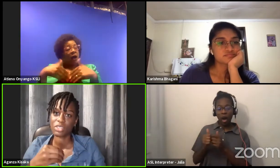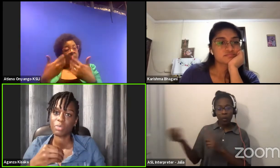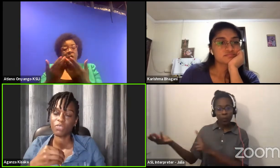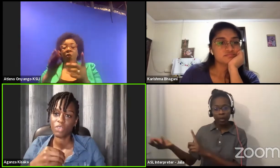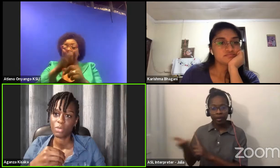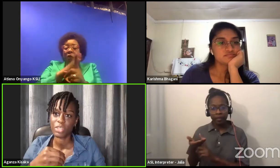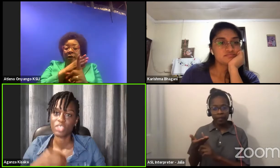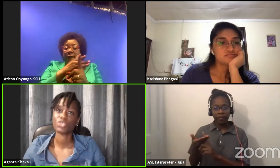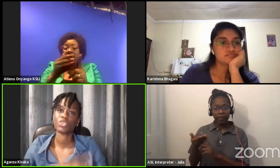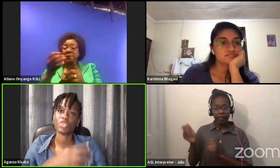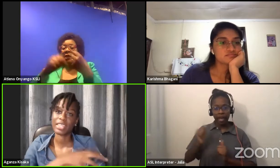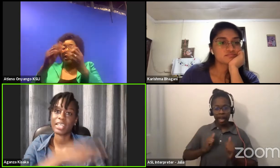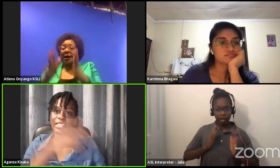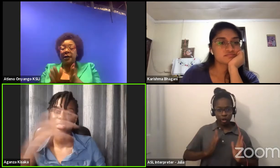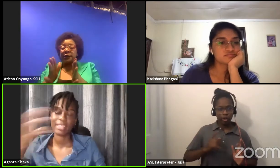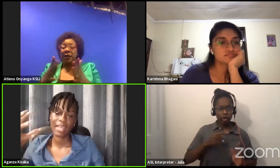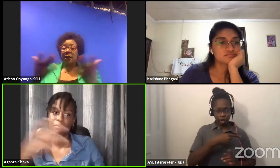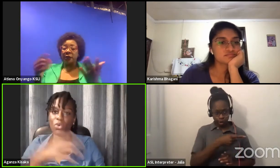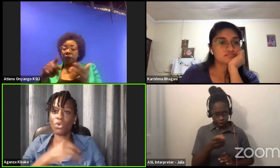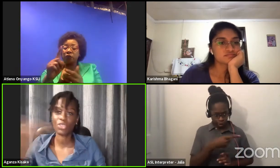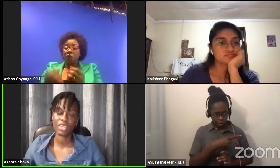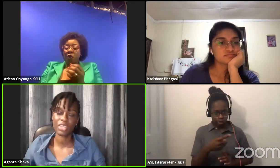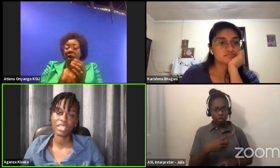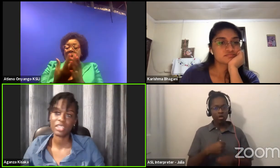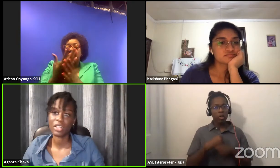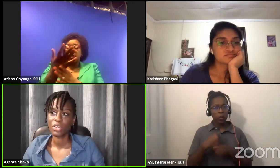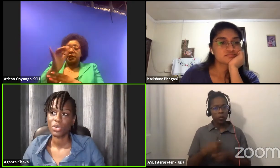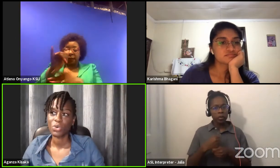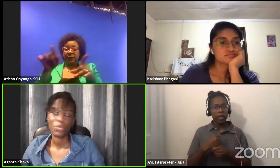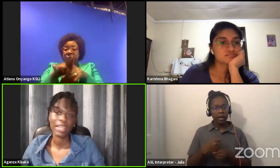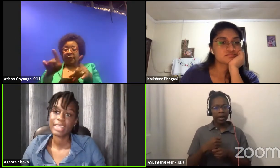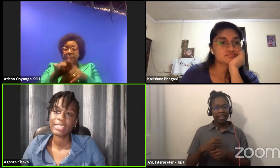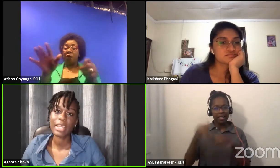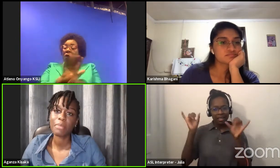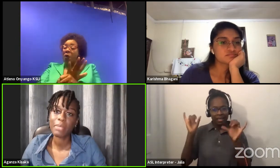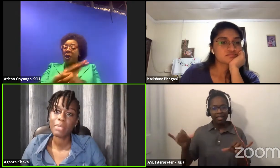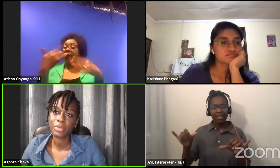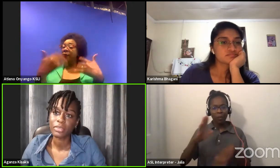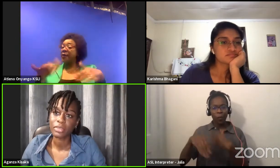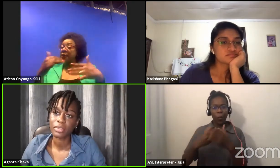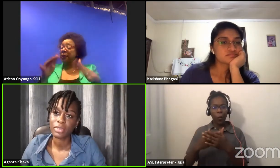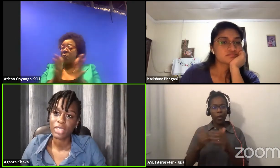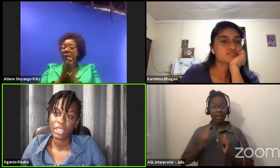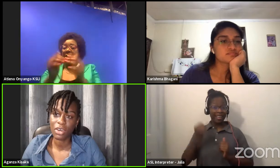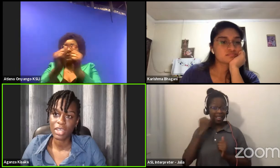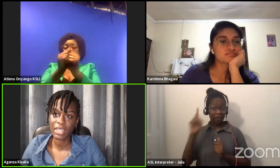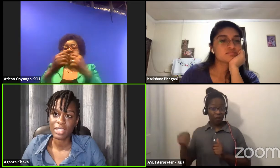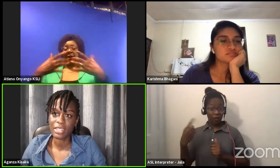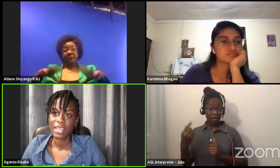the performers to create that same full theater with like 10 people in the audience?